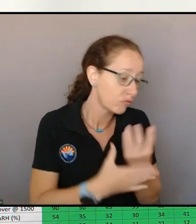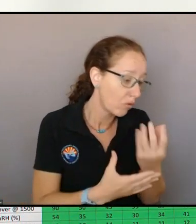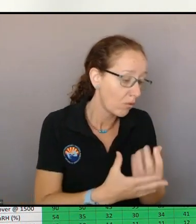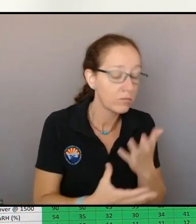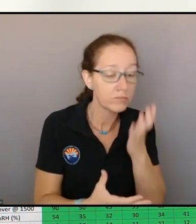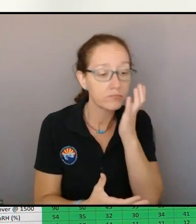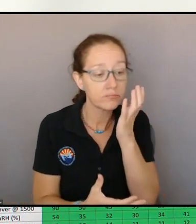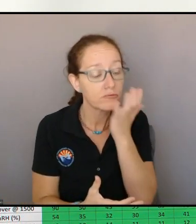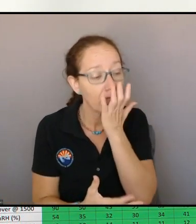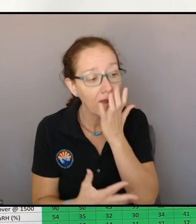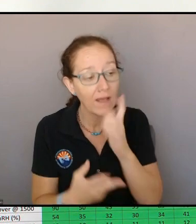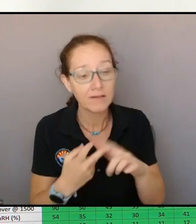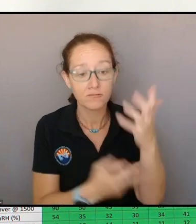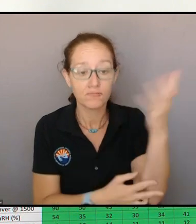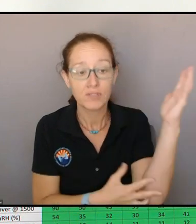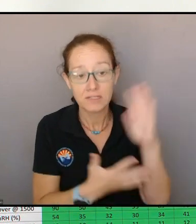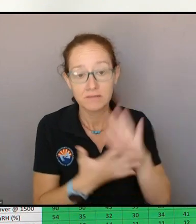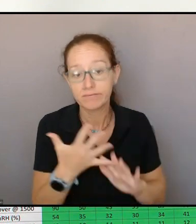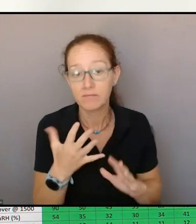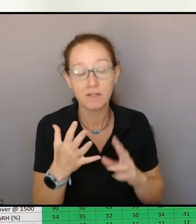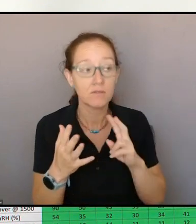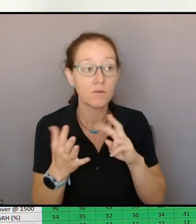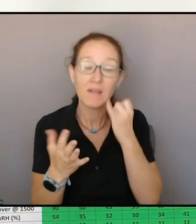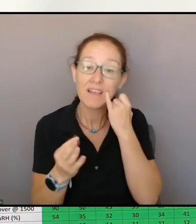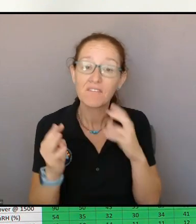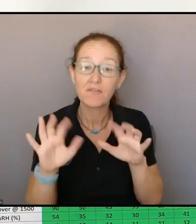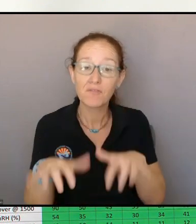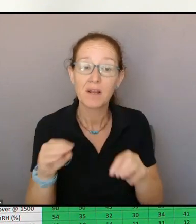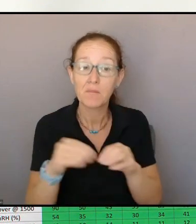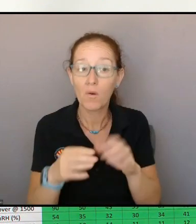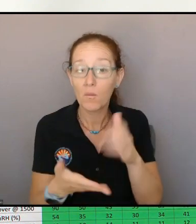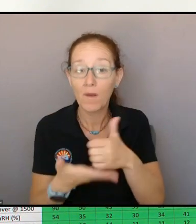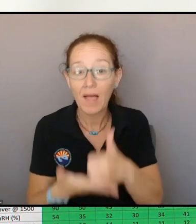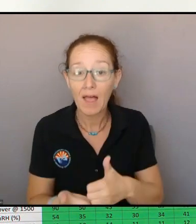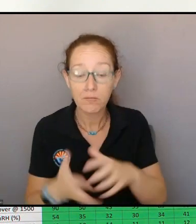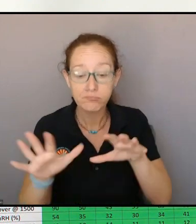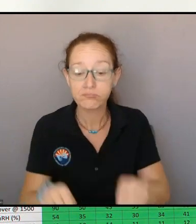can do with more moisture at the moment. The nice thing is so